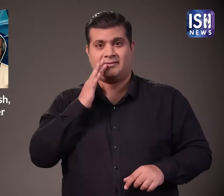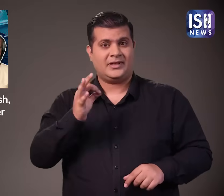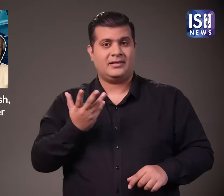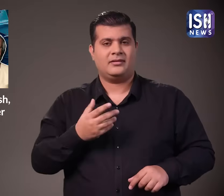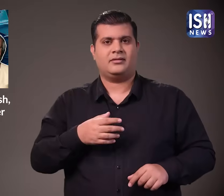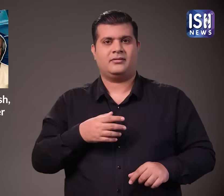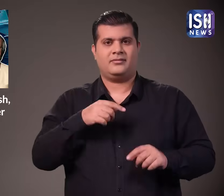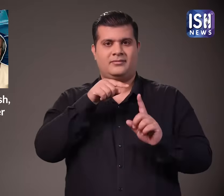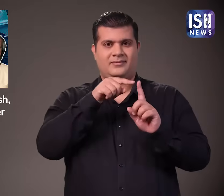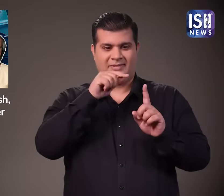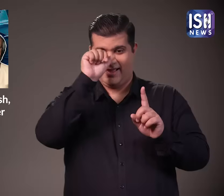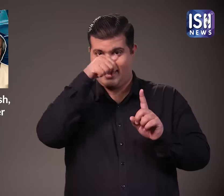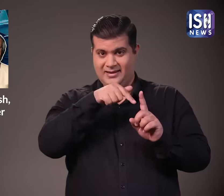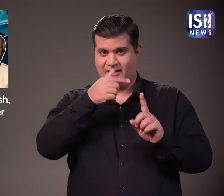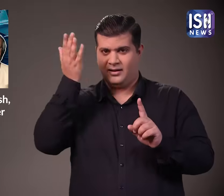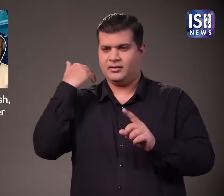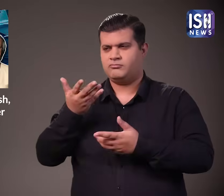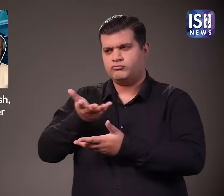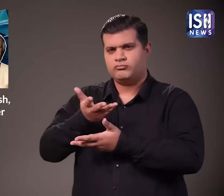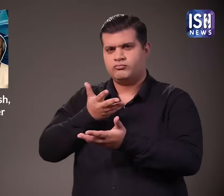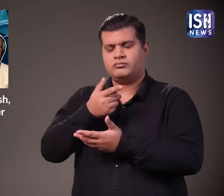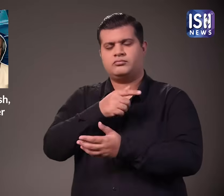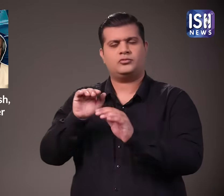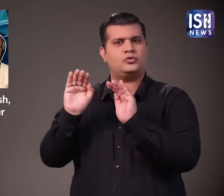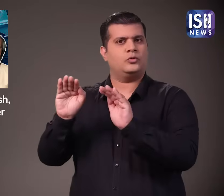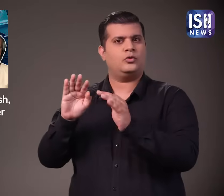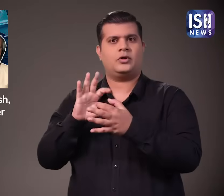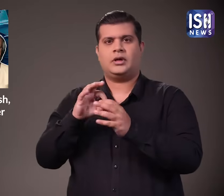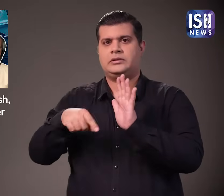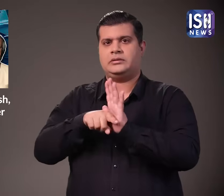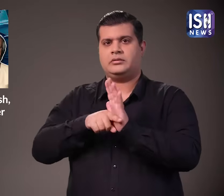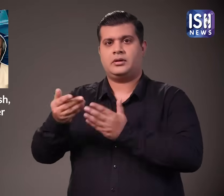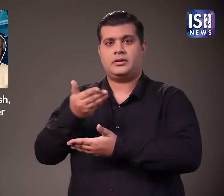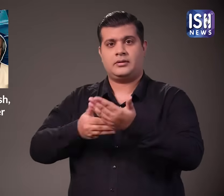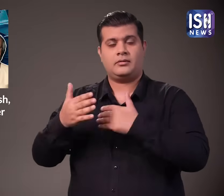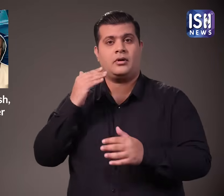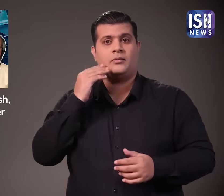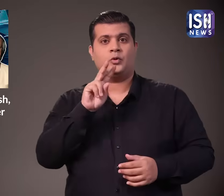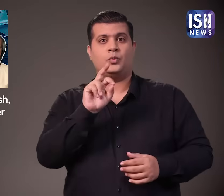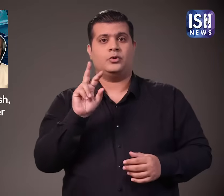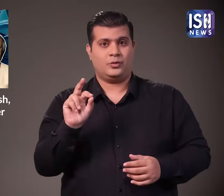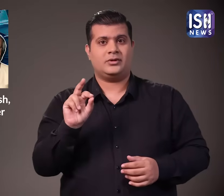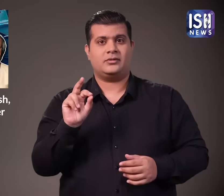In 2020, India signed an agreement with Bangladesh to support them.